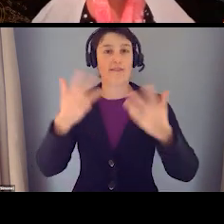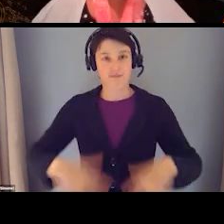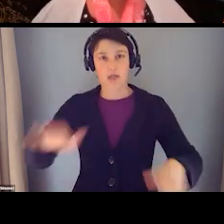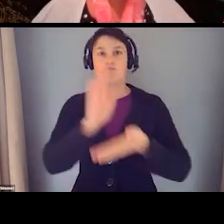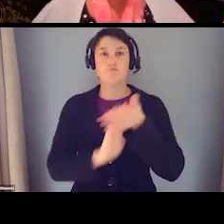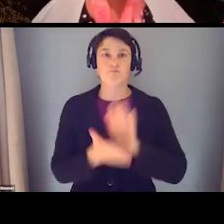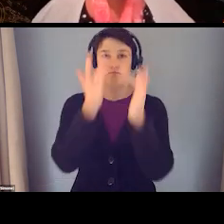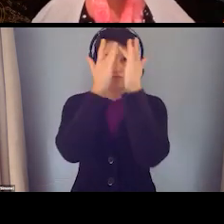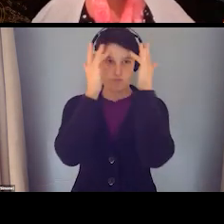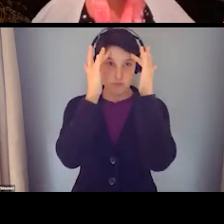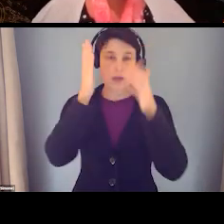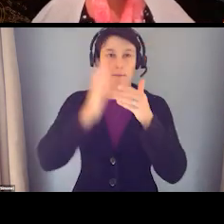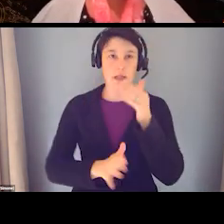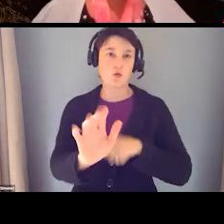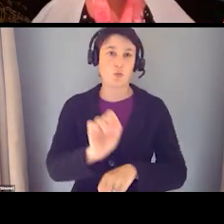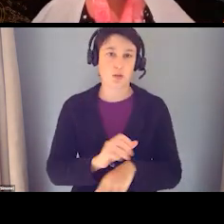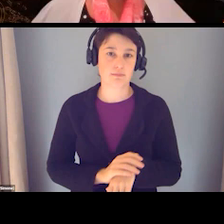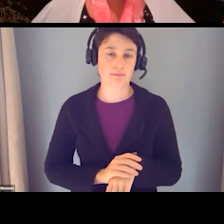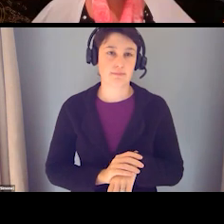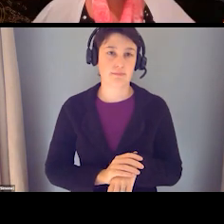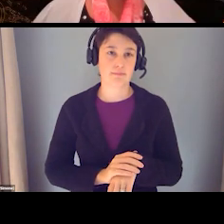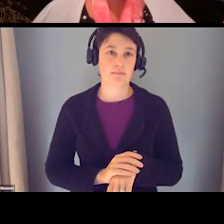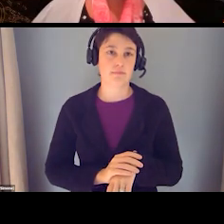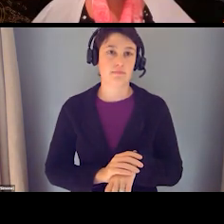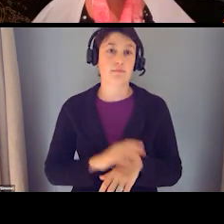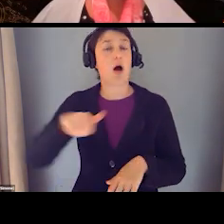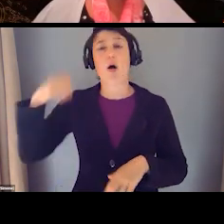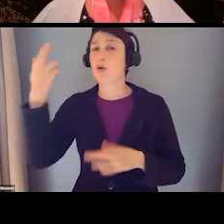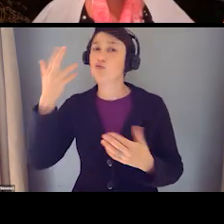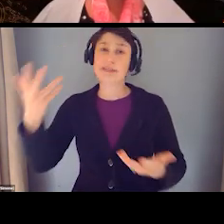When you are -- some of the other reasons, so when you're not following the requirements